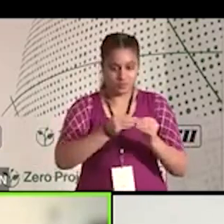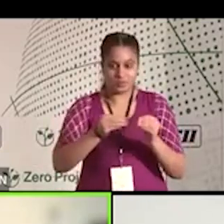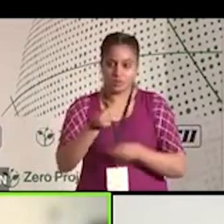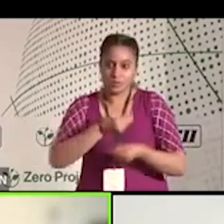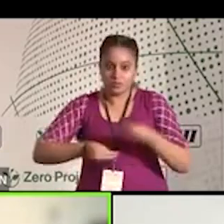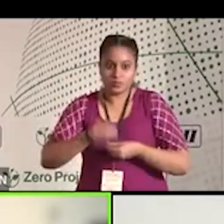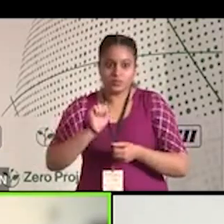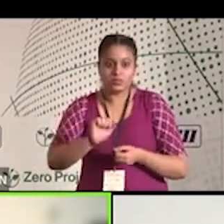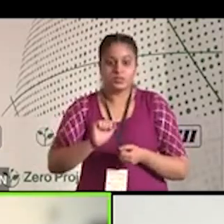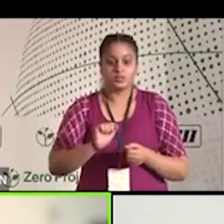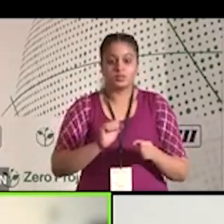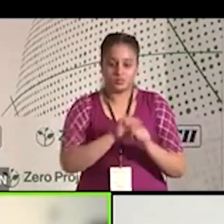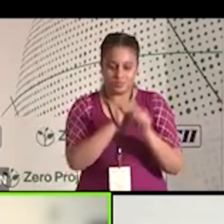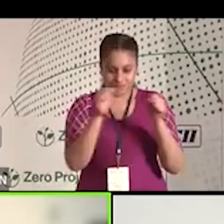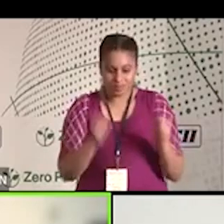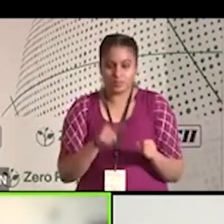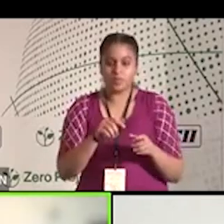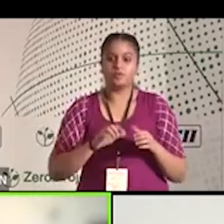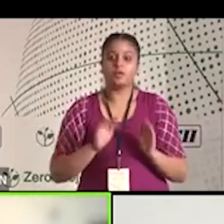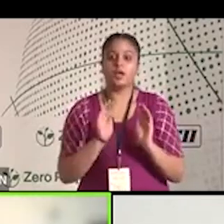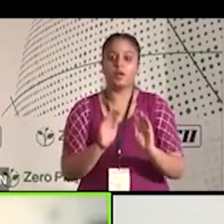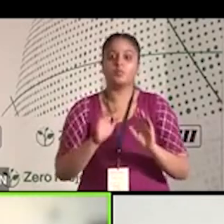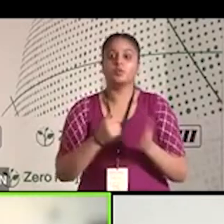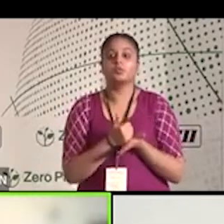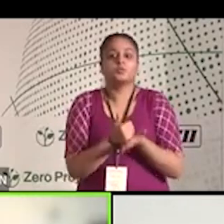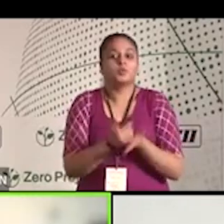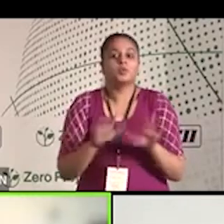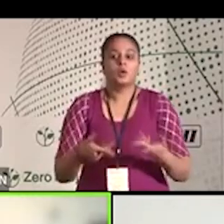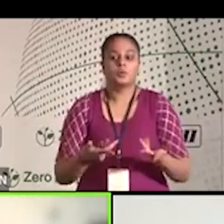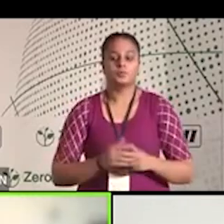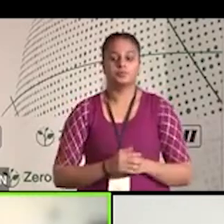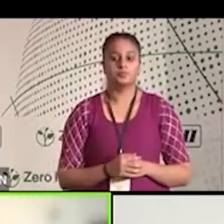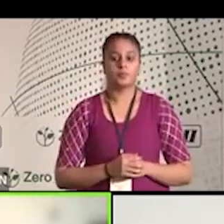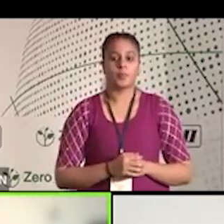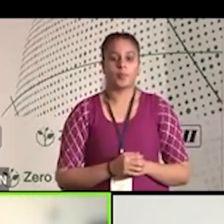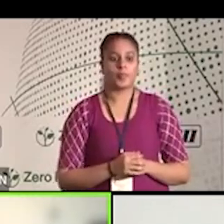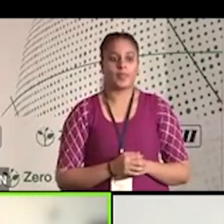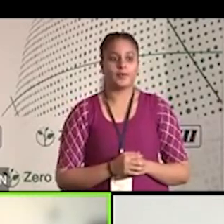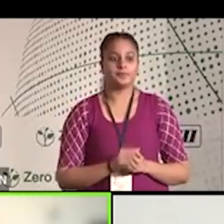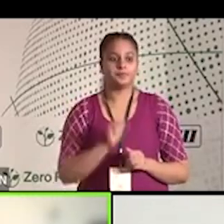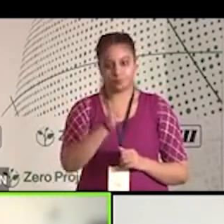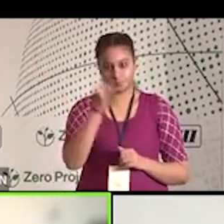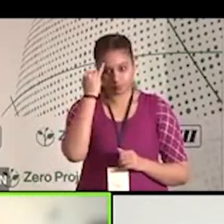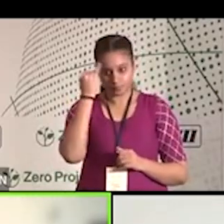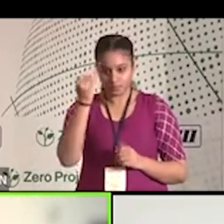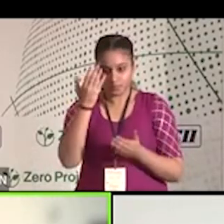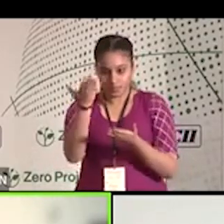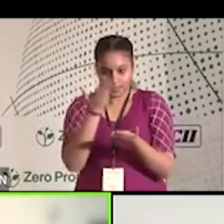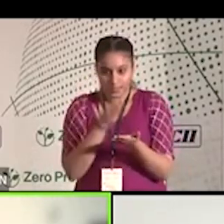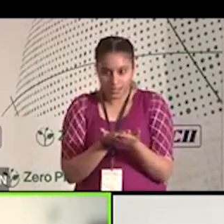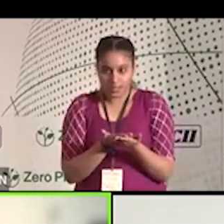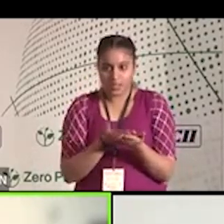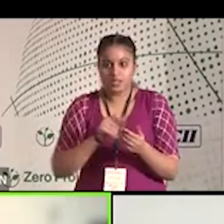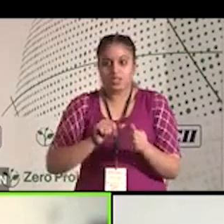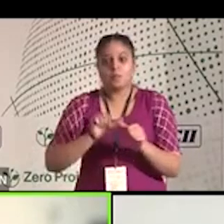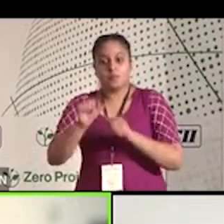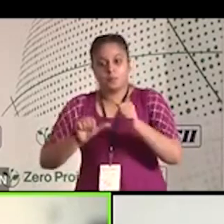And once we have them on board with the idea, then we approach them with a targeted recruitment drive.